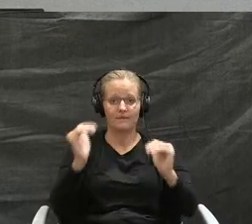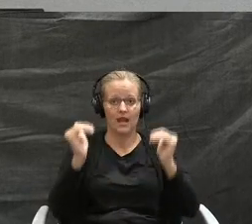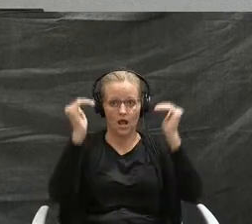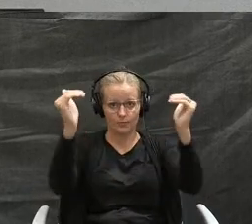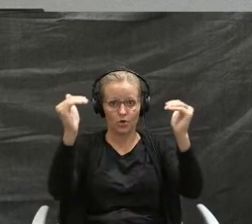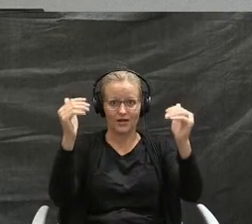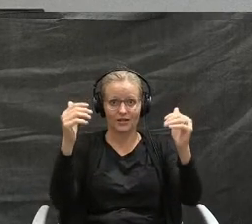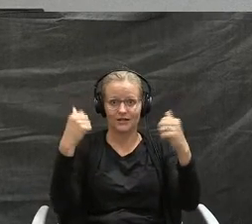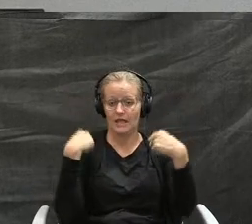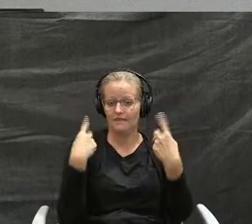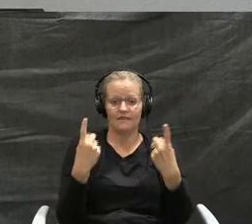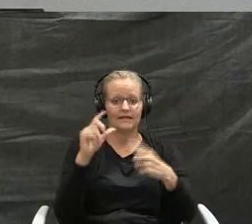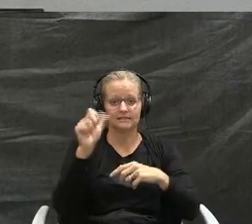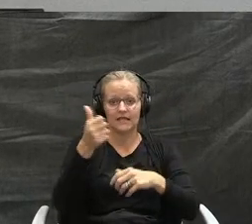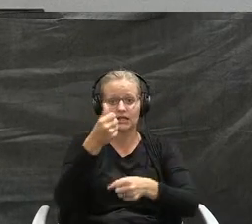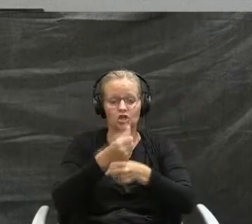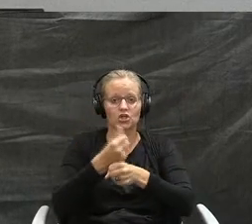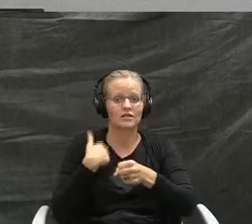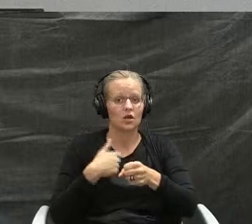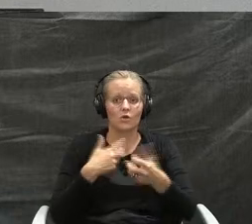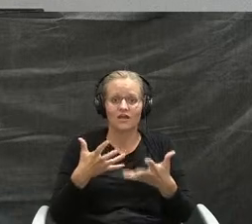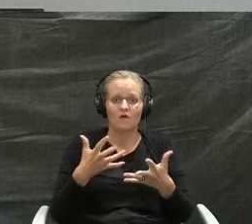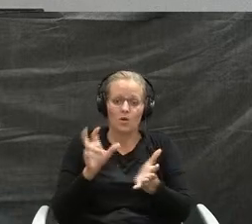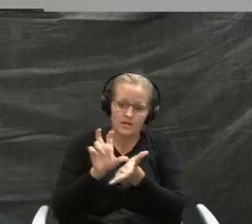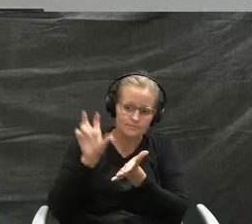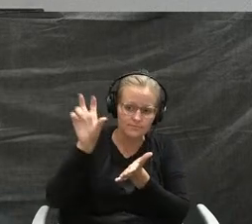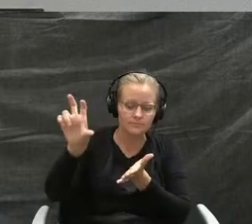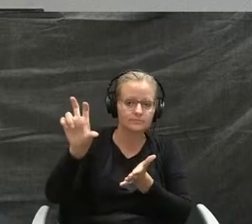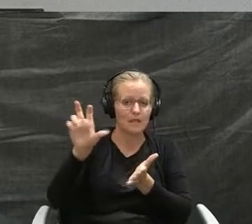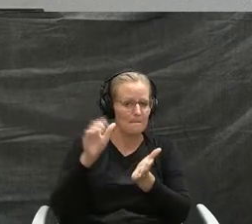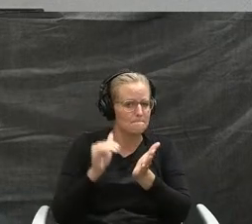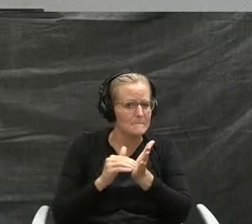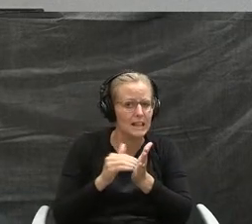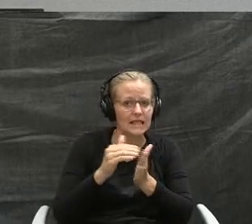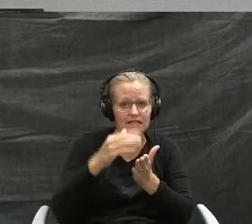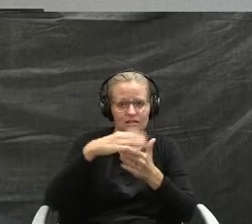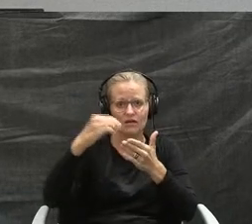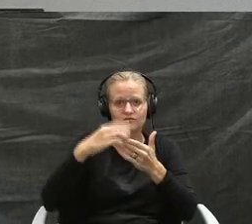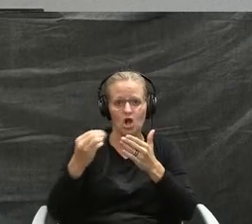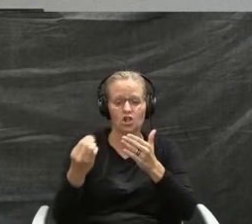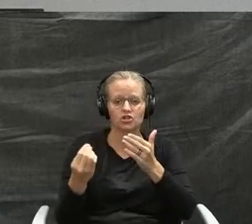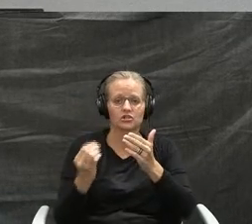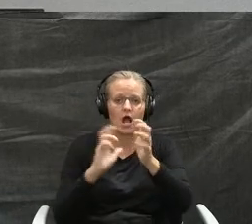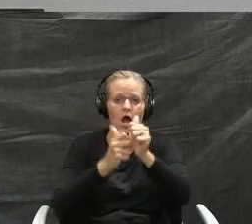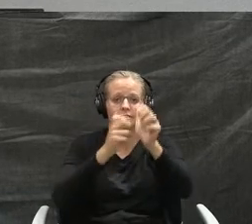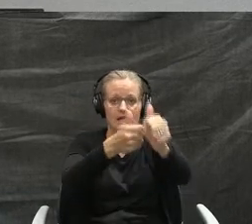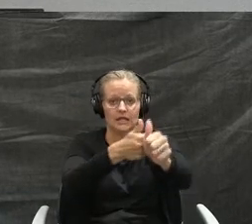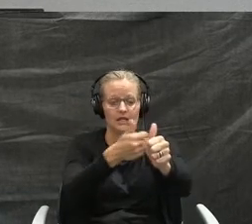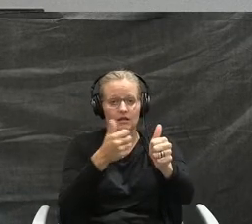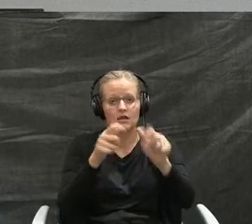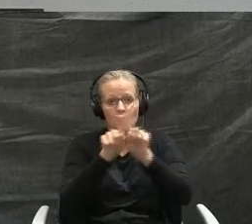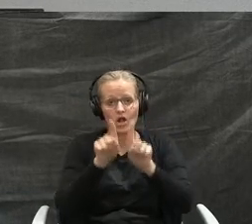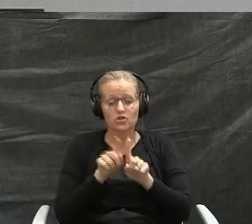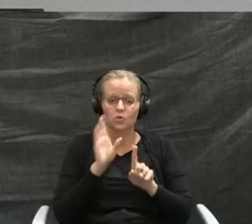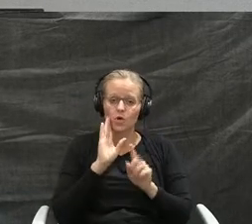engineers tell us that their first class and Mr. Big Ross said there certifying those for our community. We've also